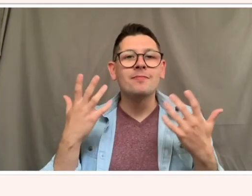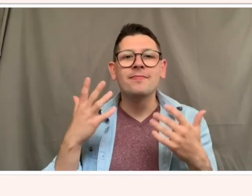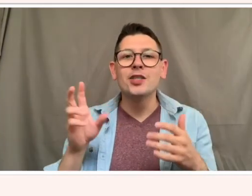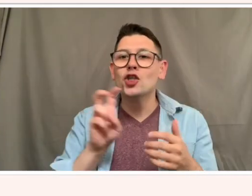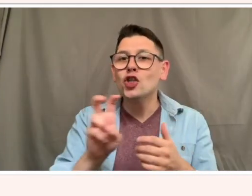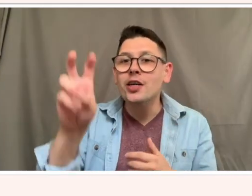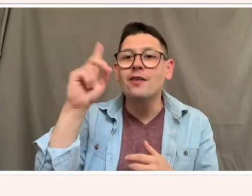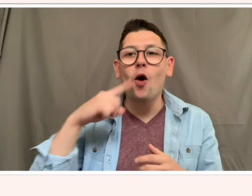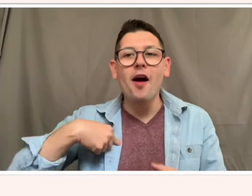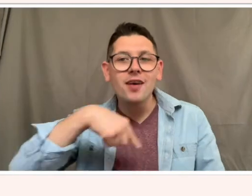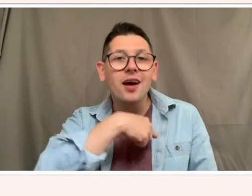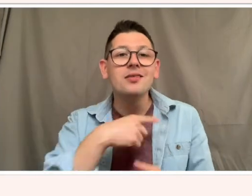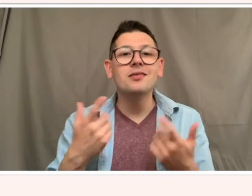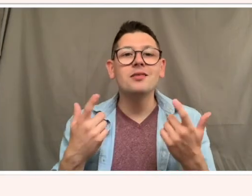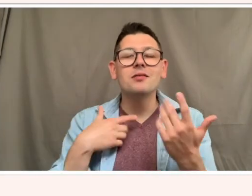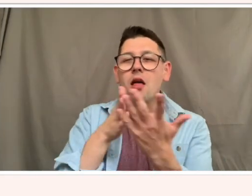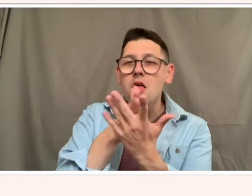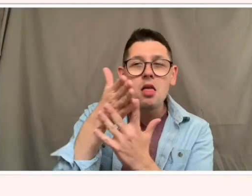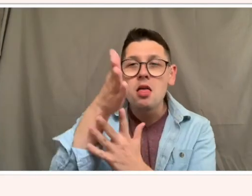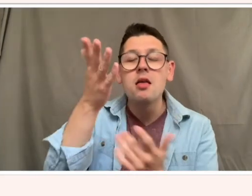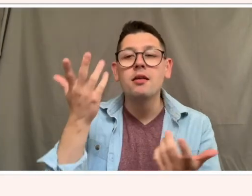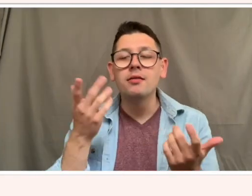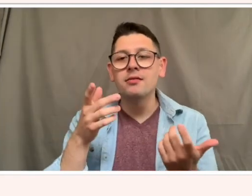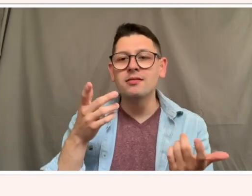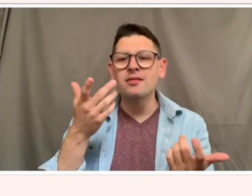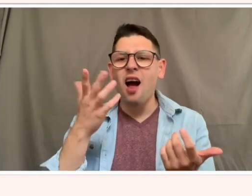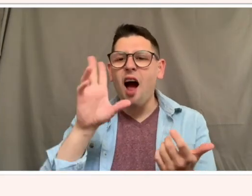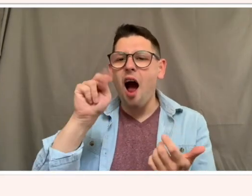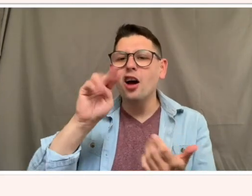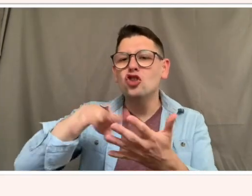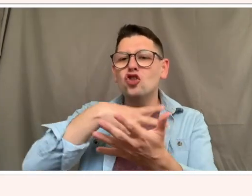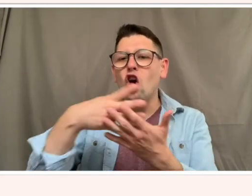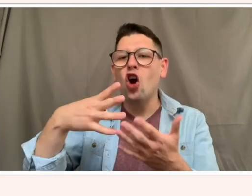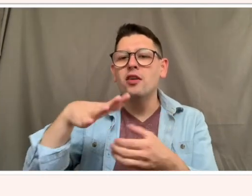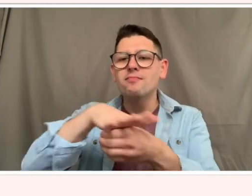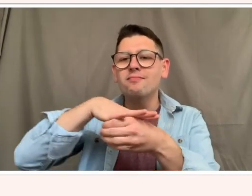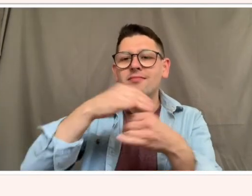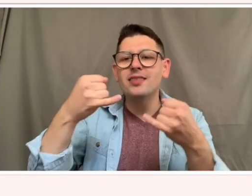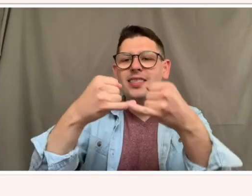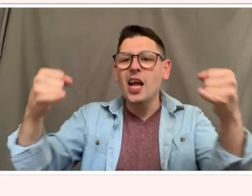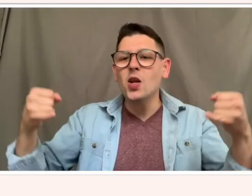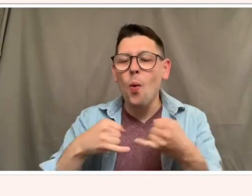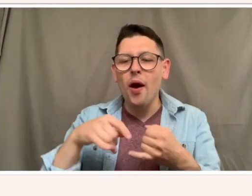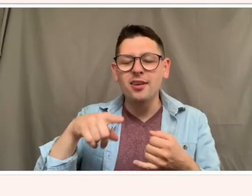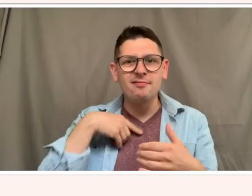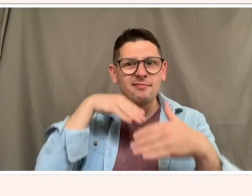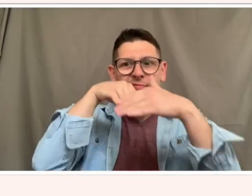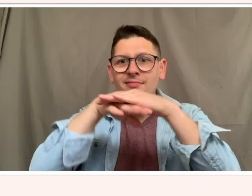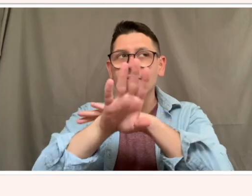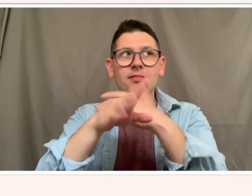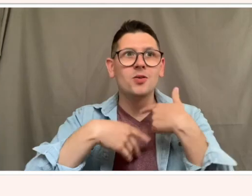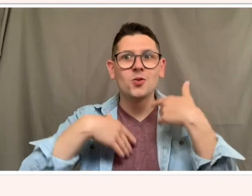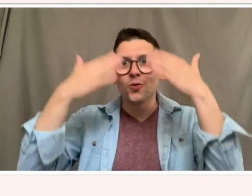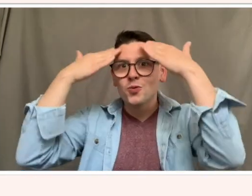So that's been a big journey for us to adapt in these couple of months through unchartered territory.